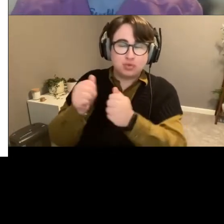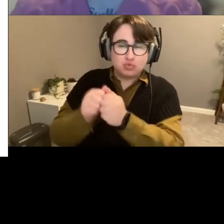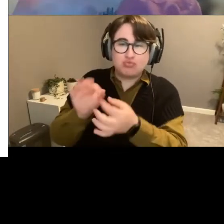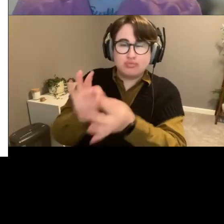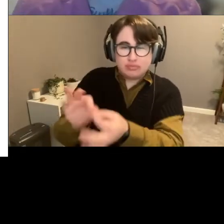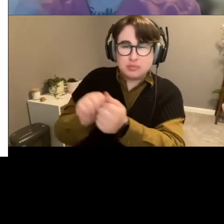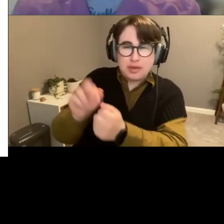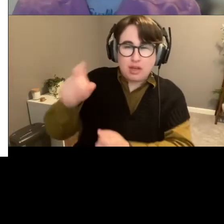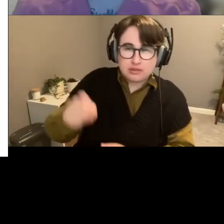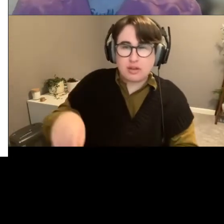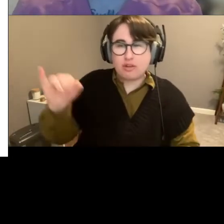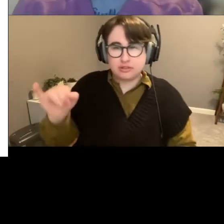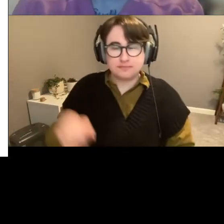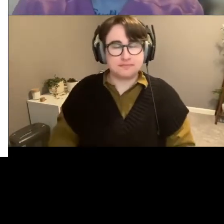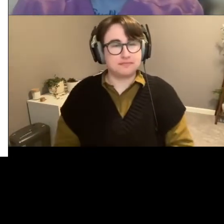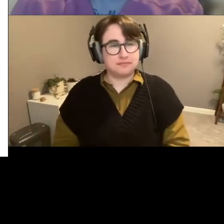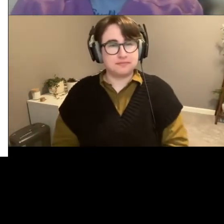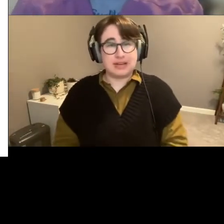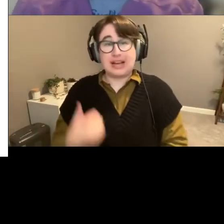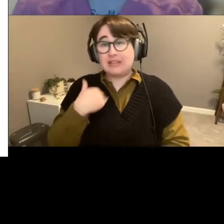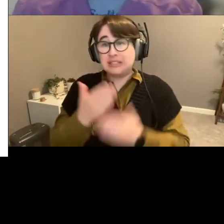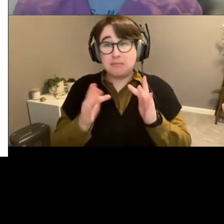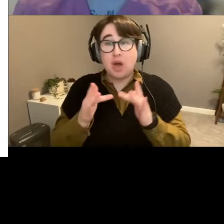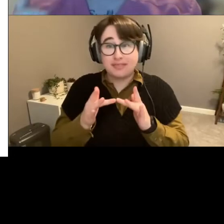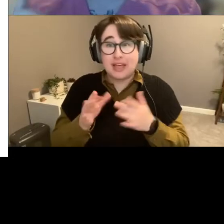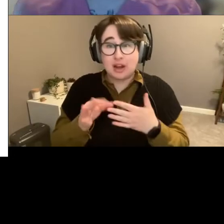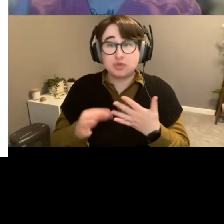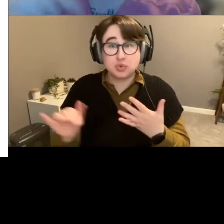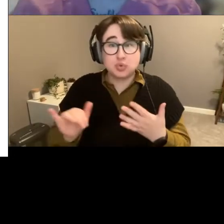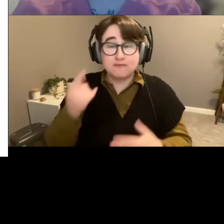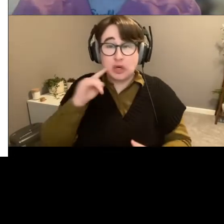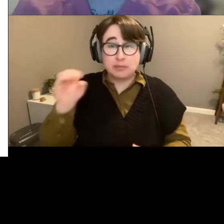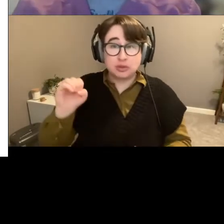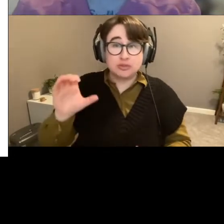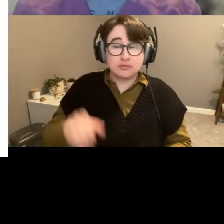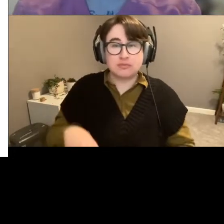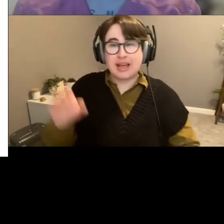There are online options for certain emergency contraceptions, so like the Ella pill,